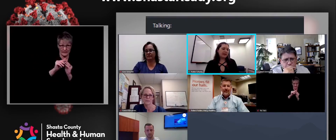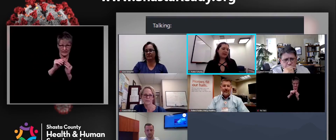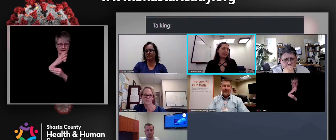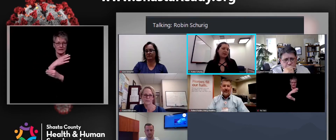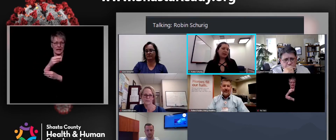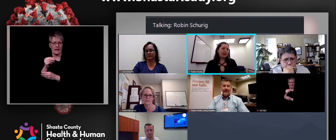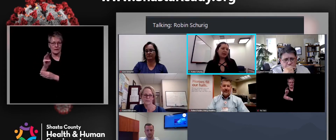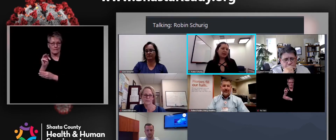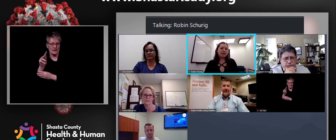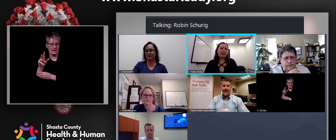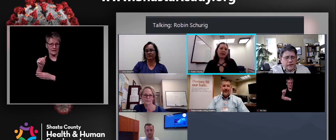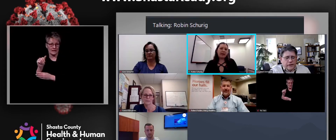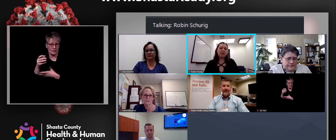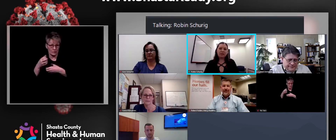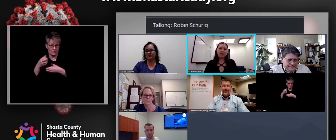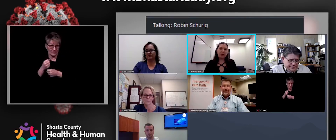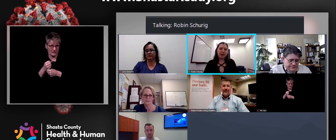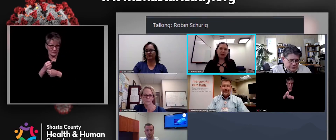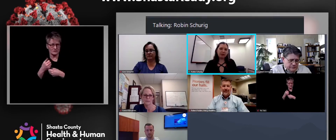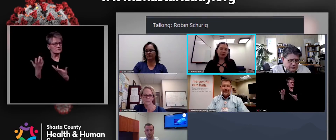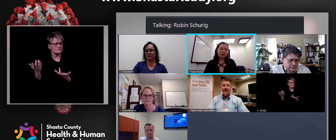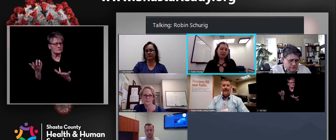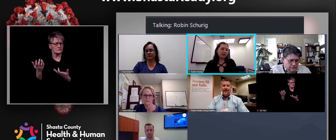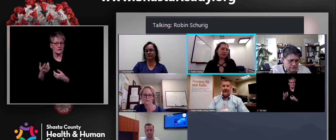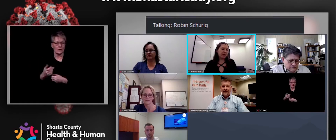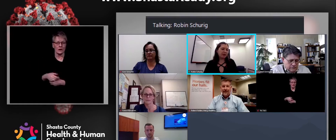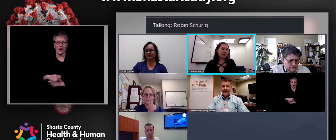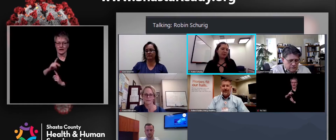So I can take that one. Donnell is the agency director. He's the director of the Health